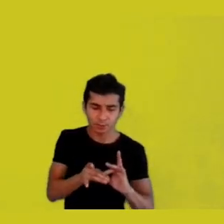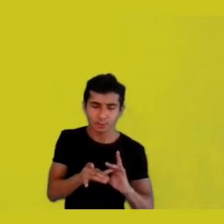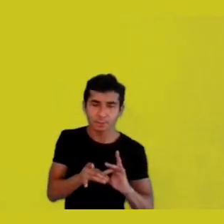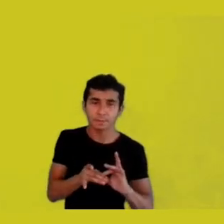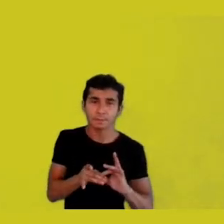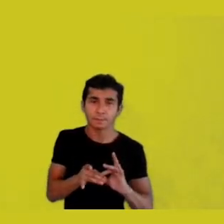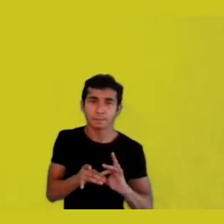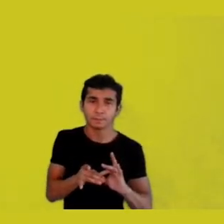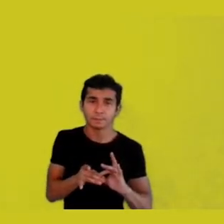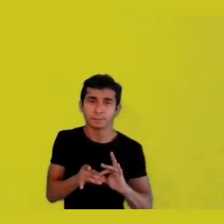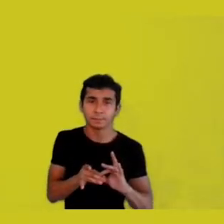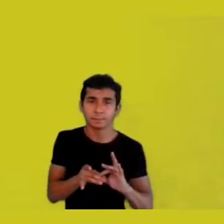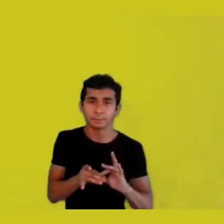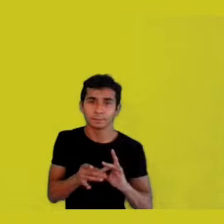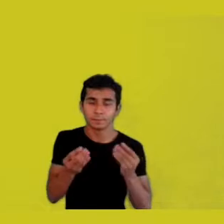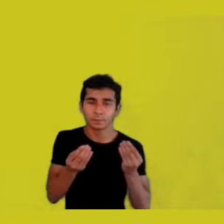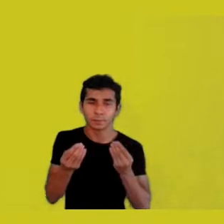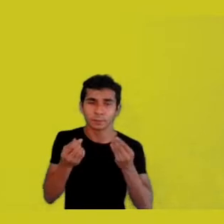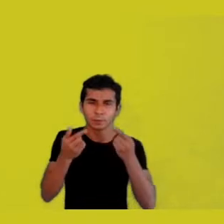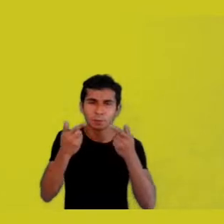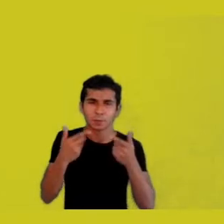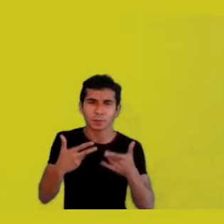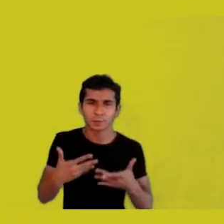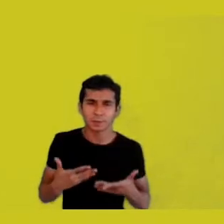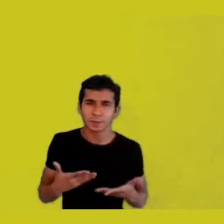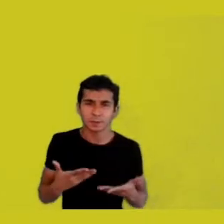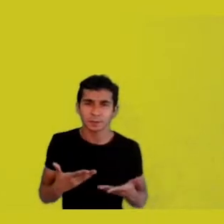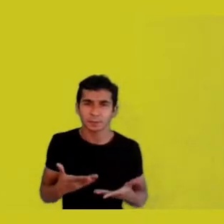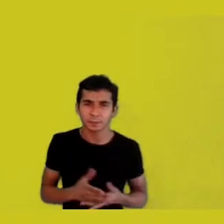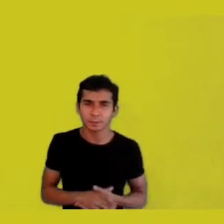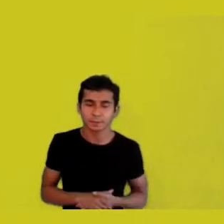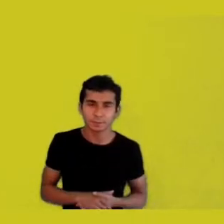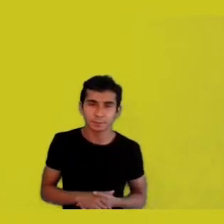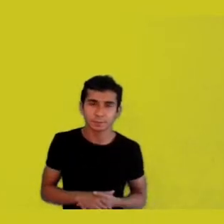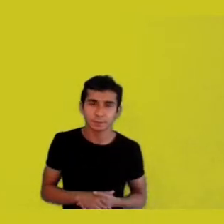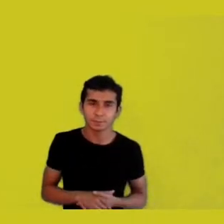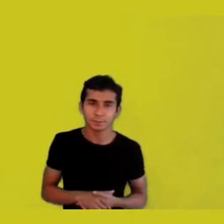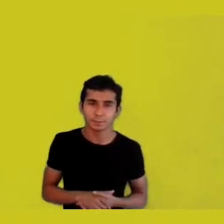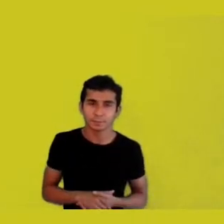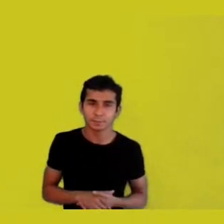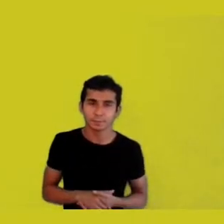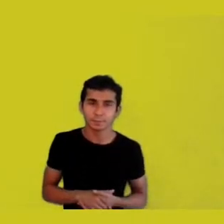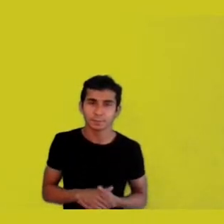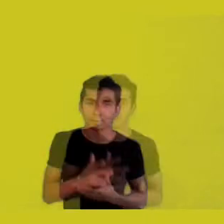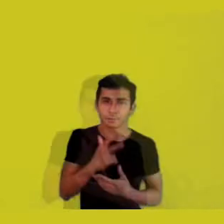How should I put it? A kind of fissure